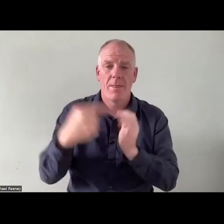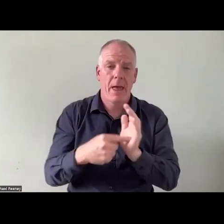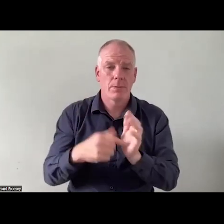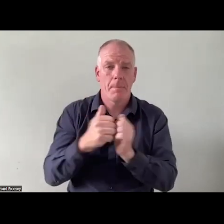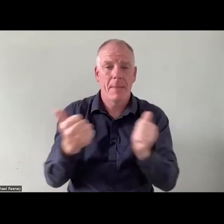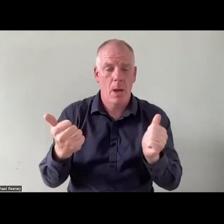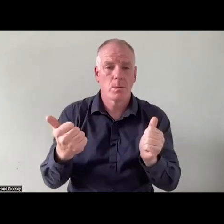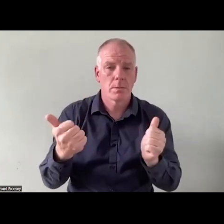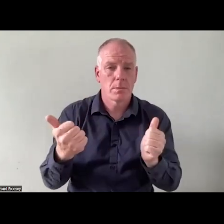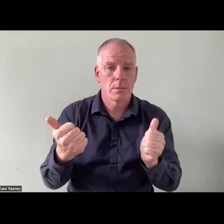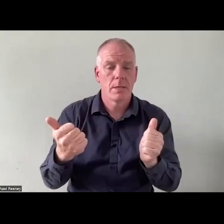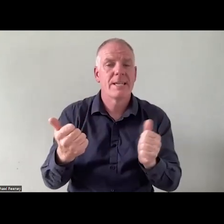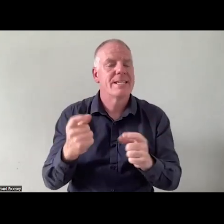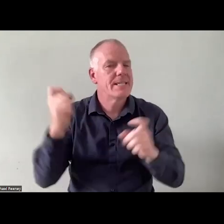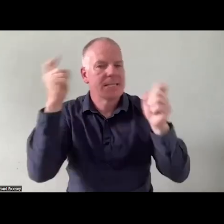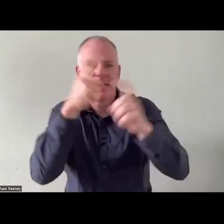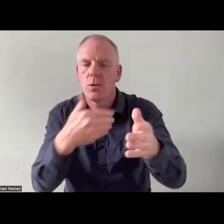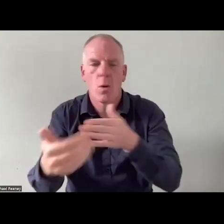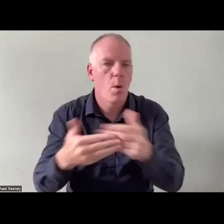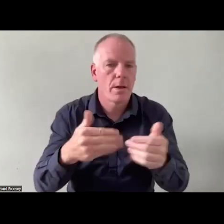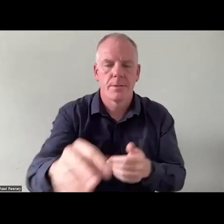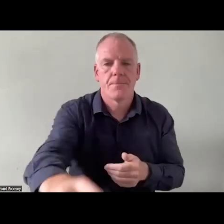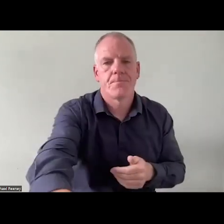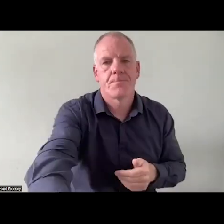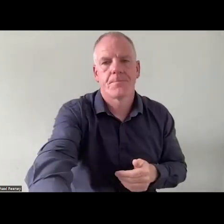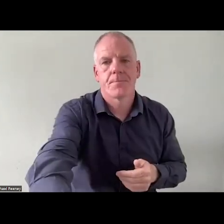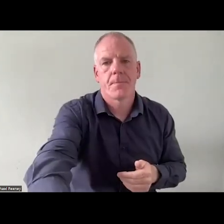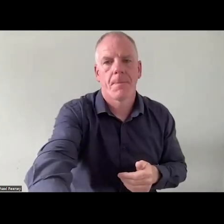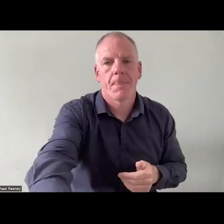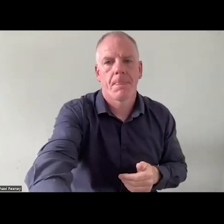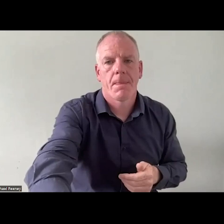But the difficulty is, if you're a trained captioner and it's your living,